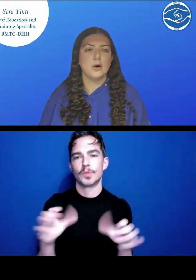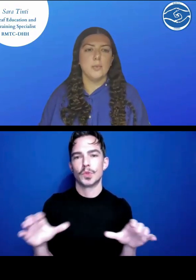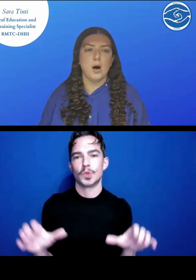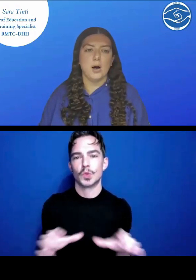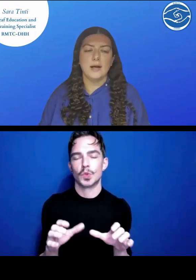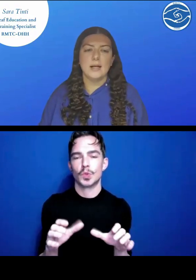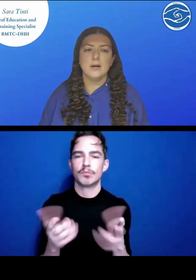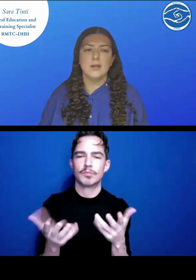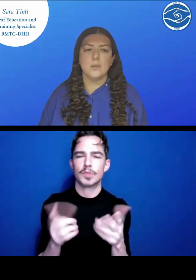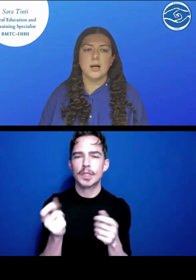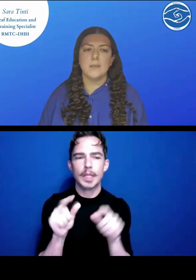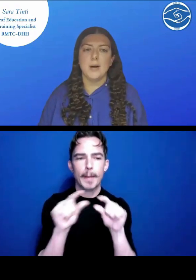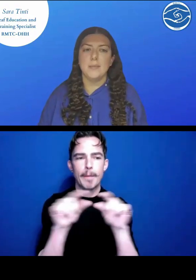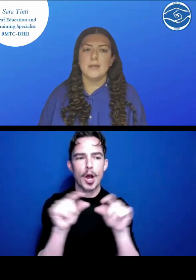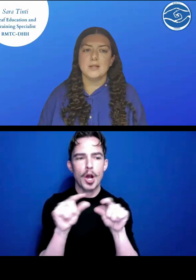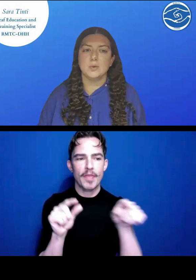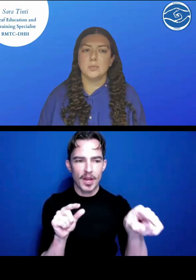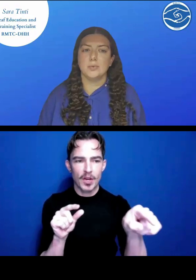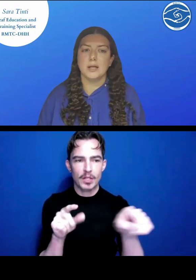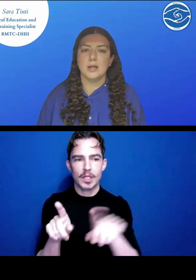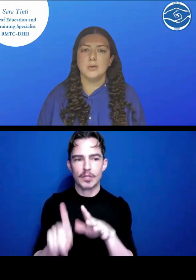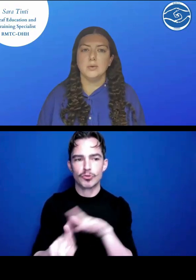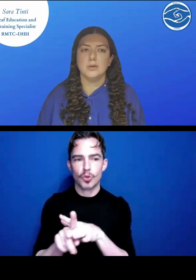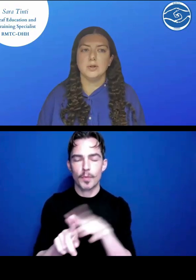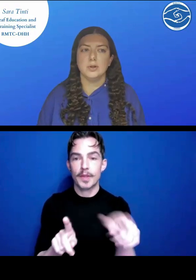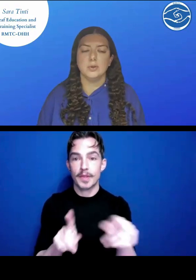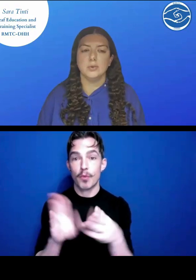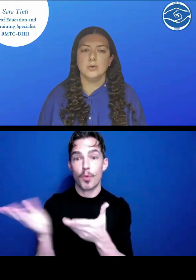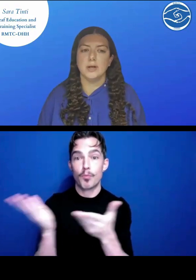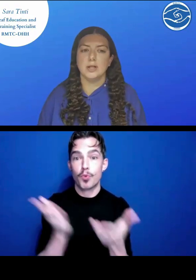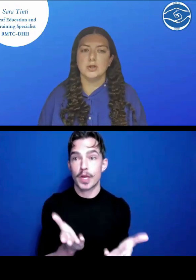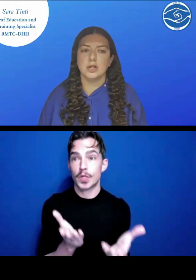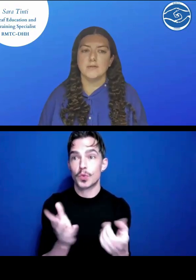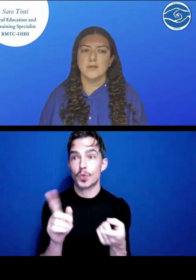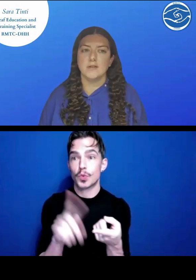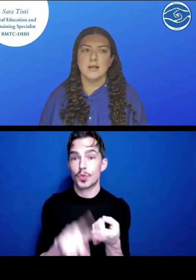a little bar right here that will come up and this will bring you to the registration of the